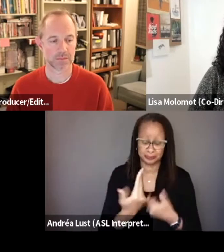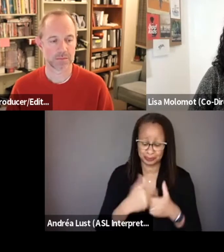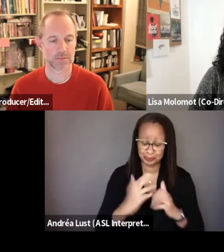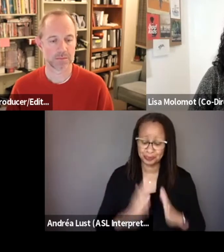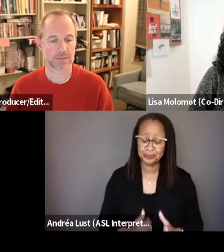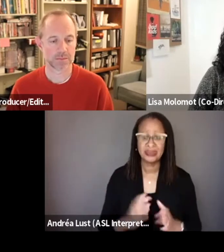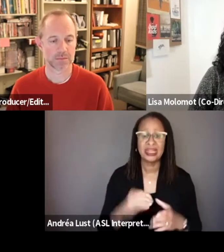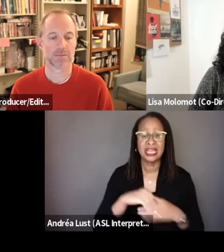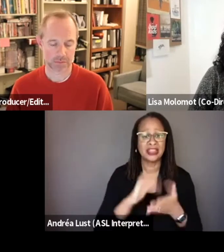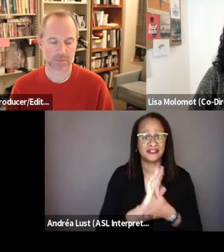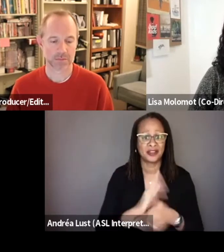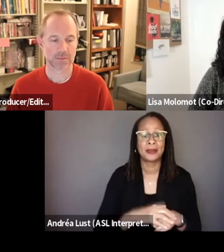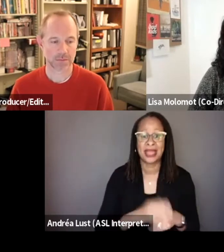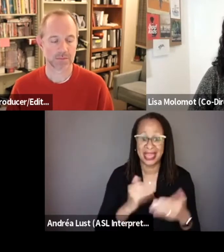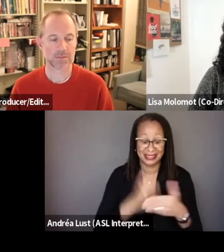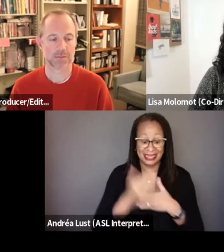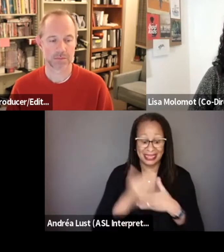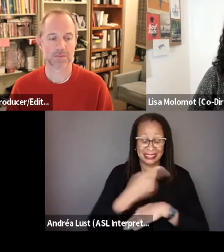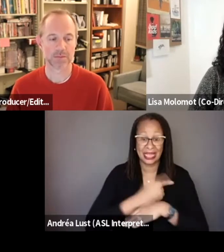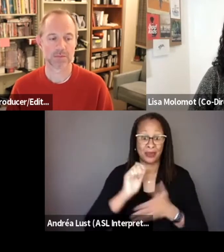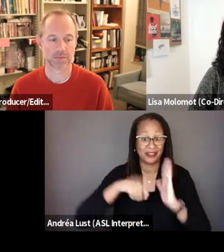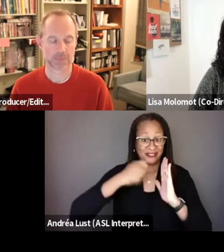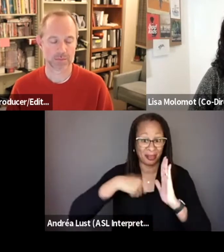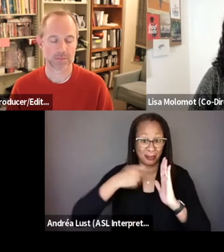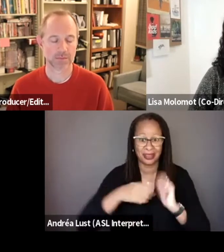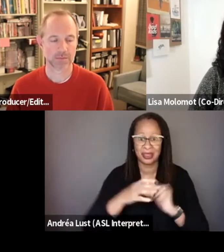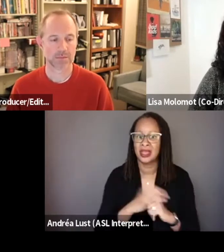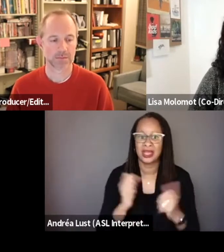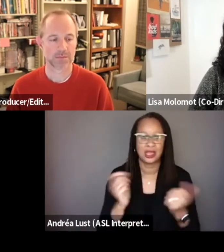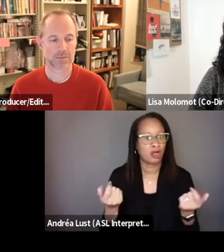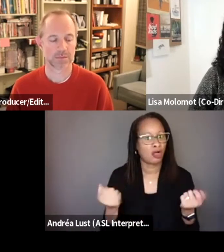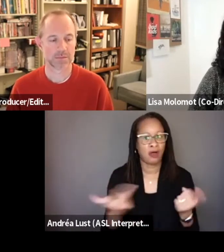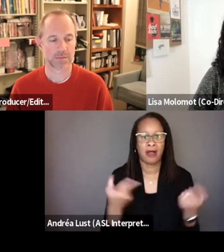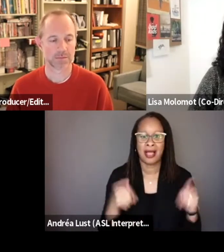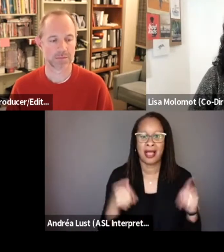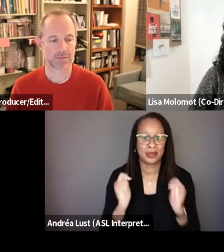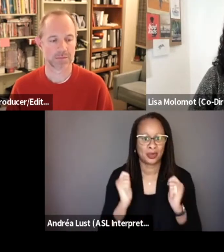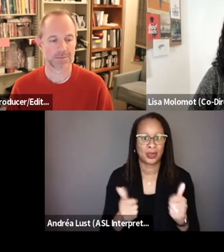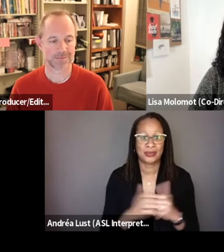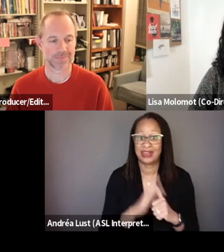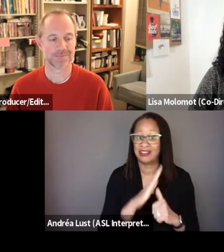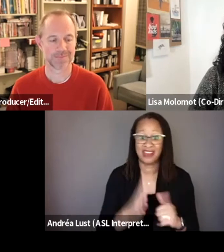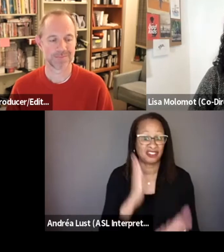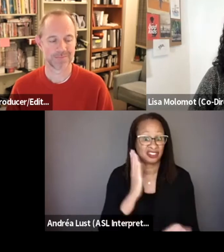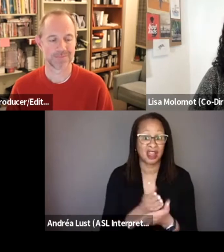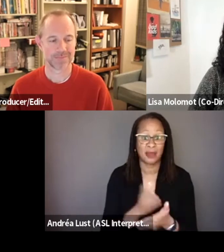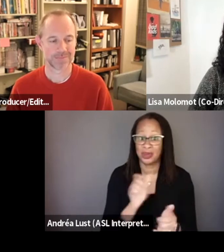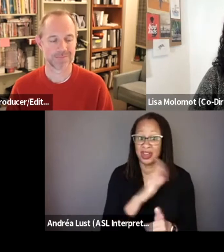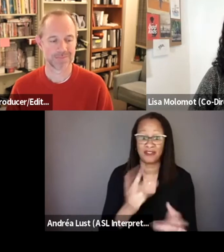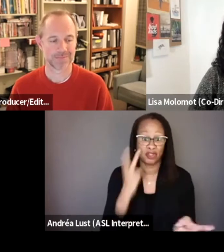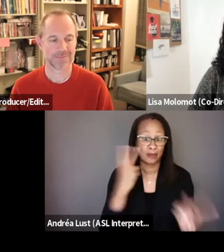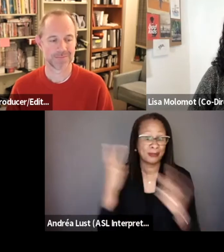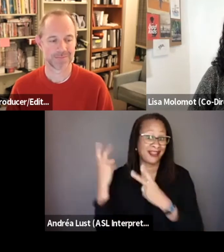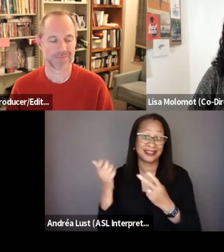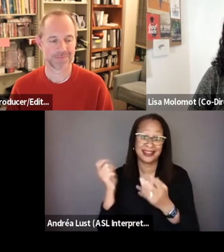so it all happened very quickly, and we never looked back, no one ever looked back. I don't think so.